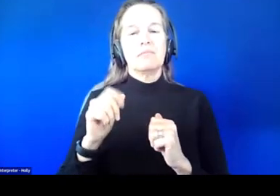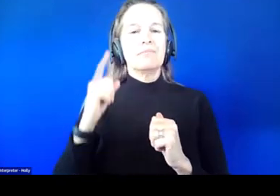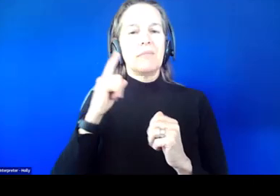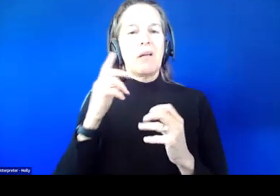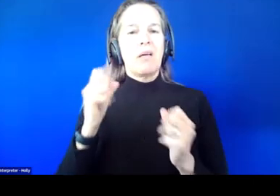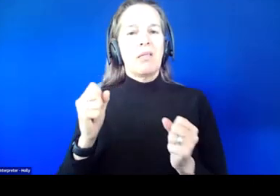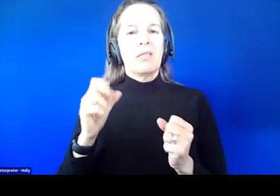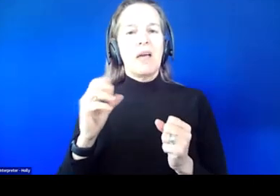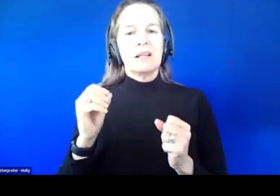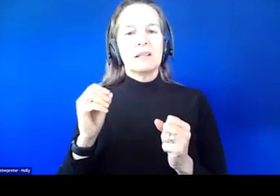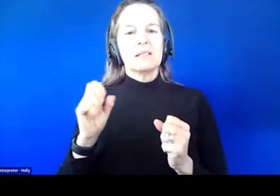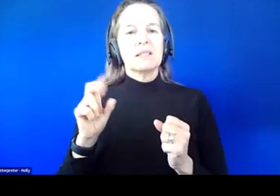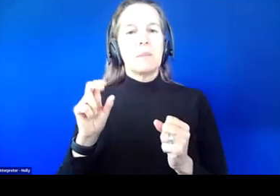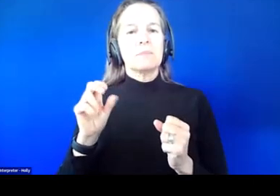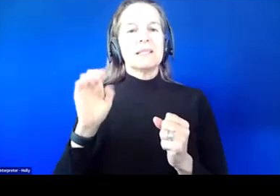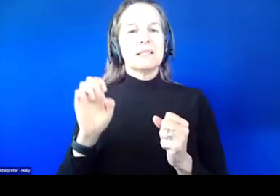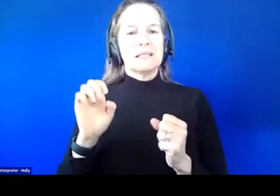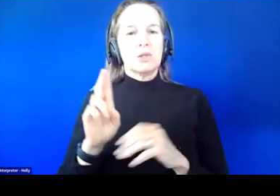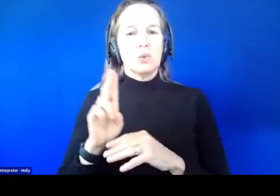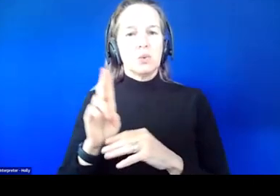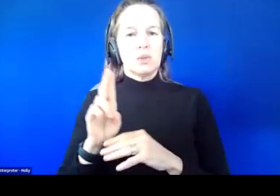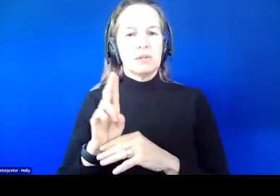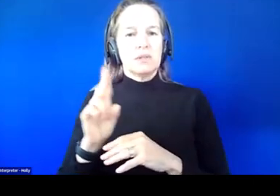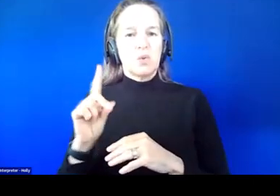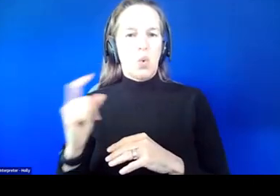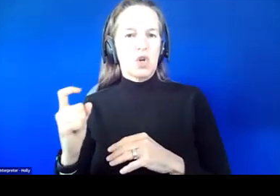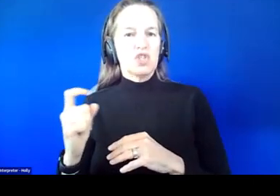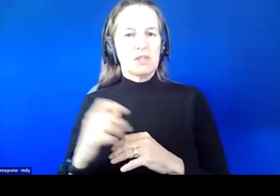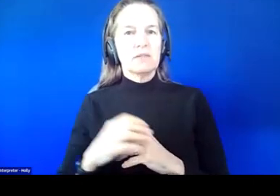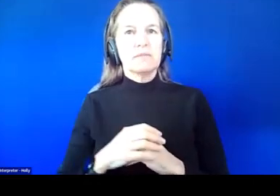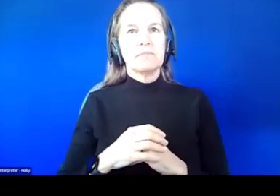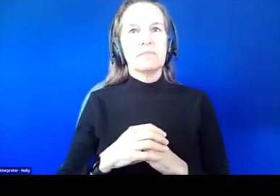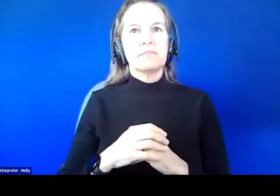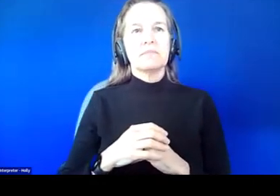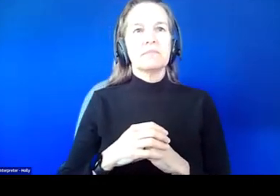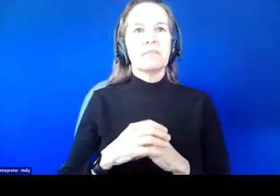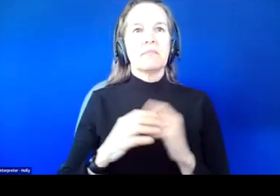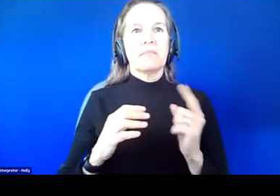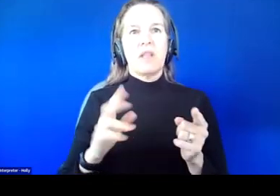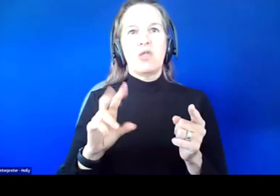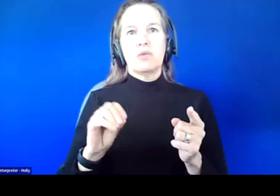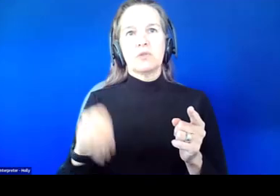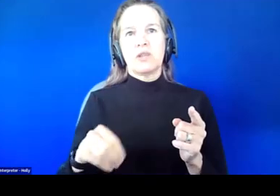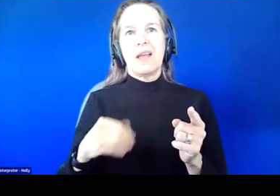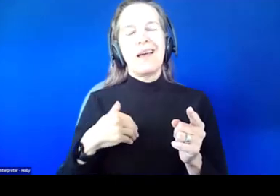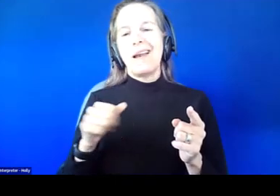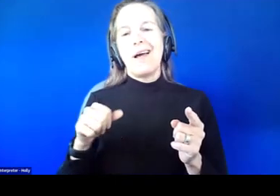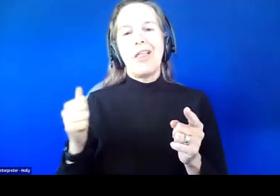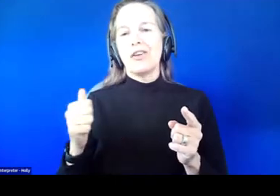and substance use disorders. and 3% had other conditions.